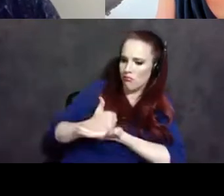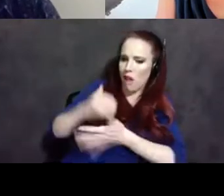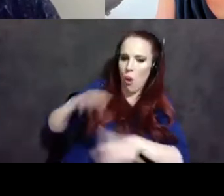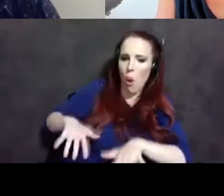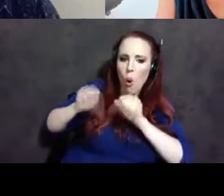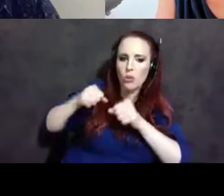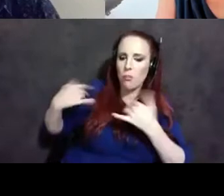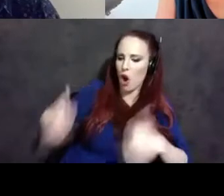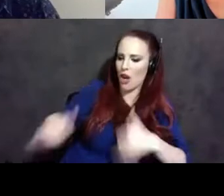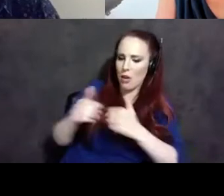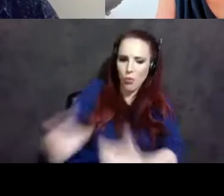That's what being an ally is.